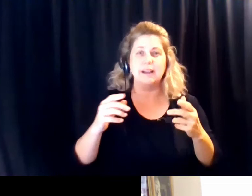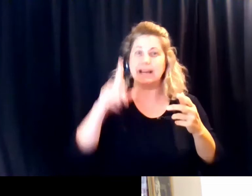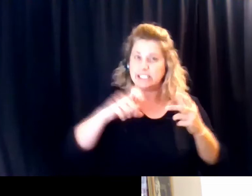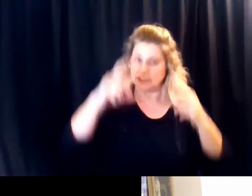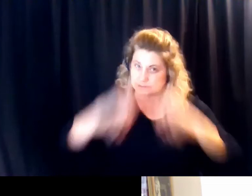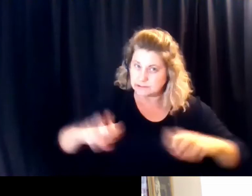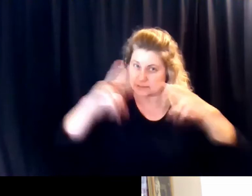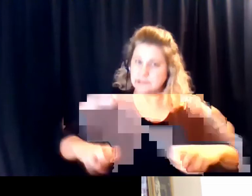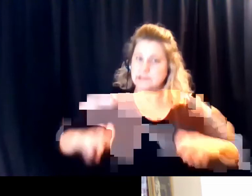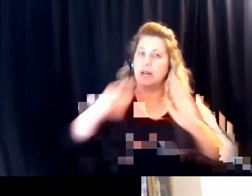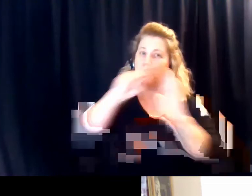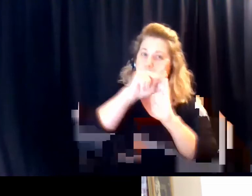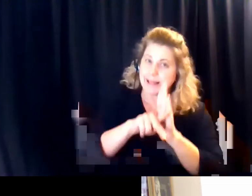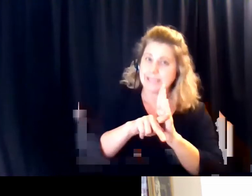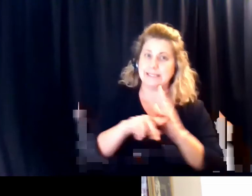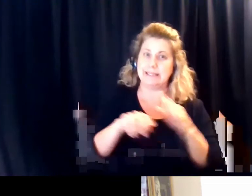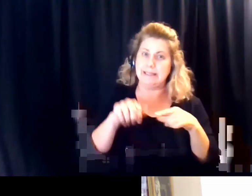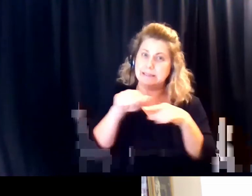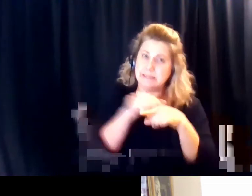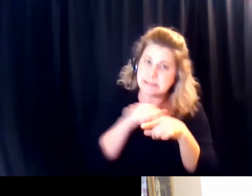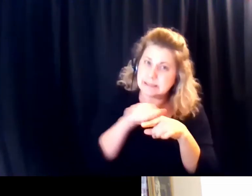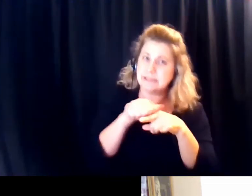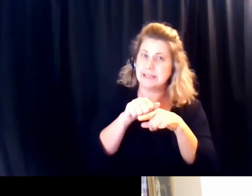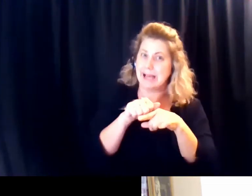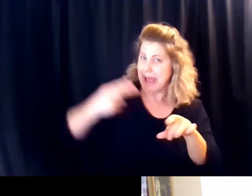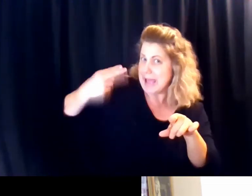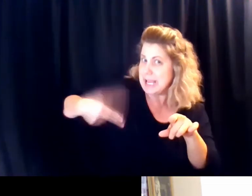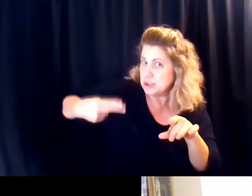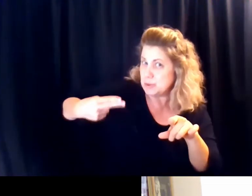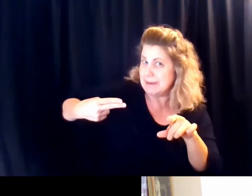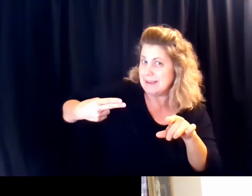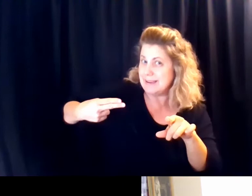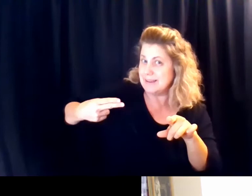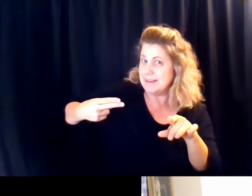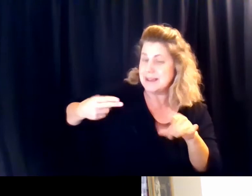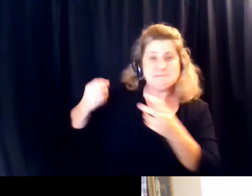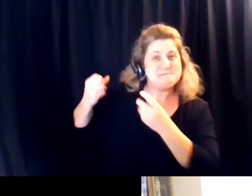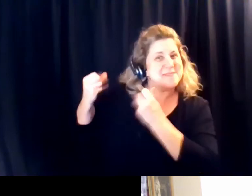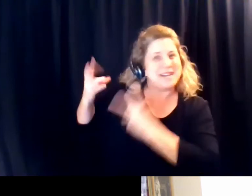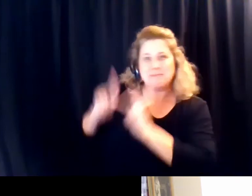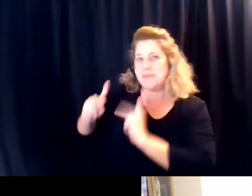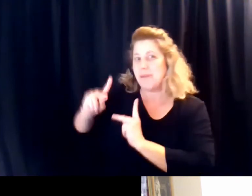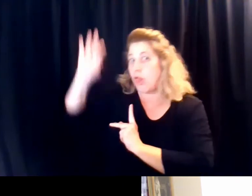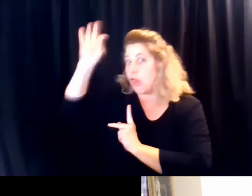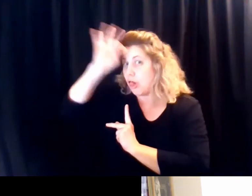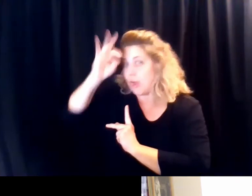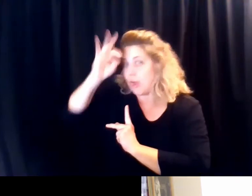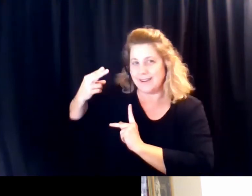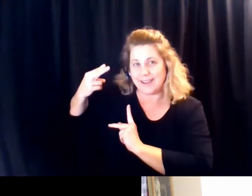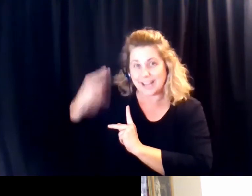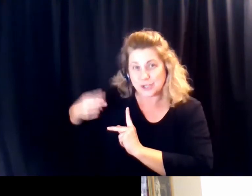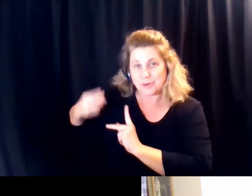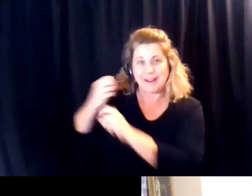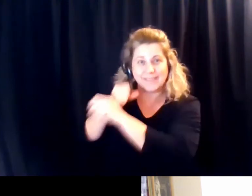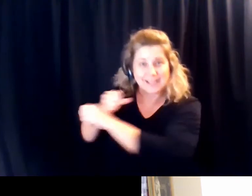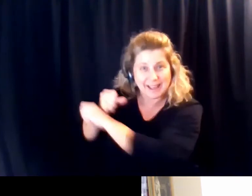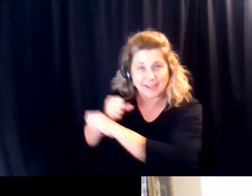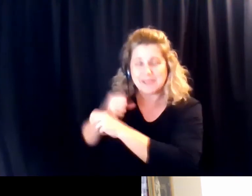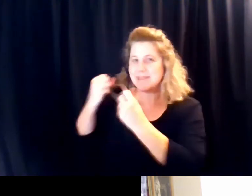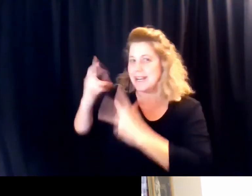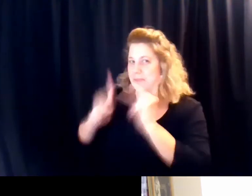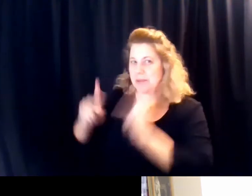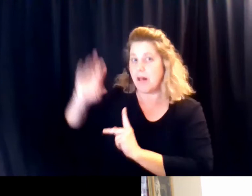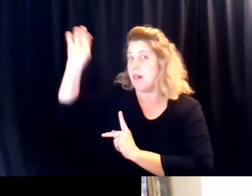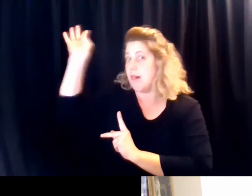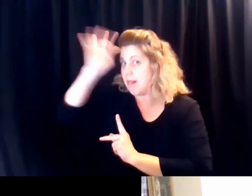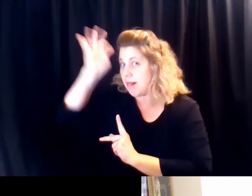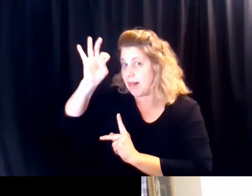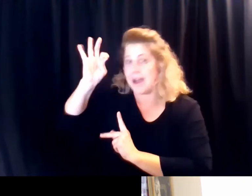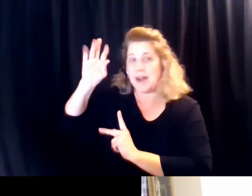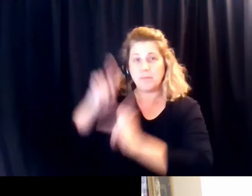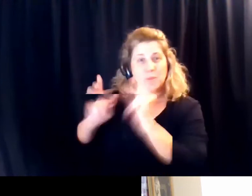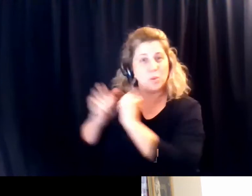Judith Heumann: Oh, absolutely. Firstly, blah, the black disabled lives matter movement is very important. Exactly. Black disabled people are coming forward and speaking up